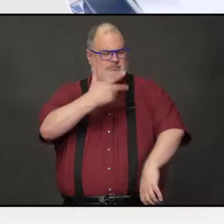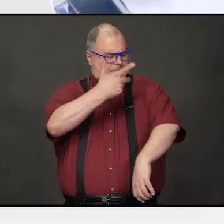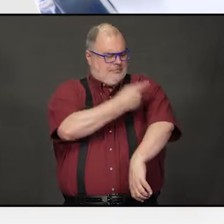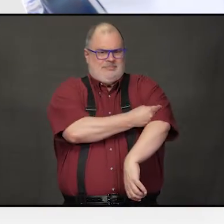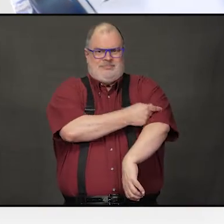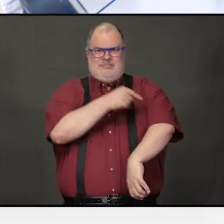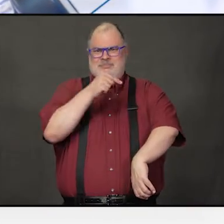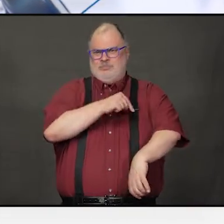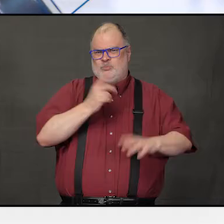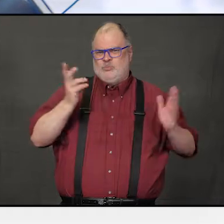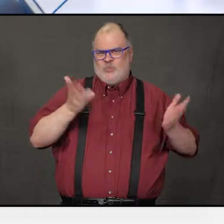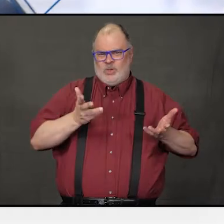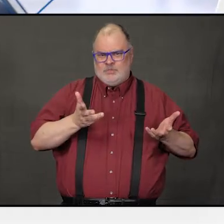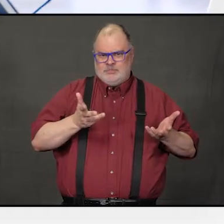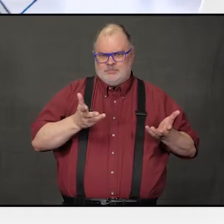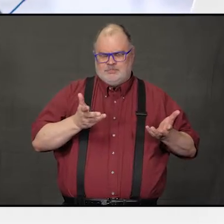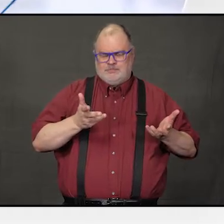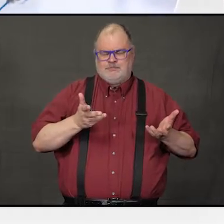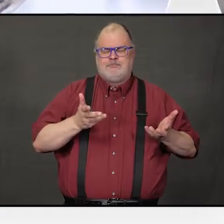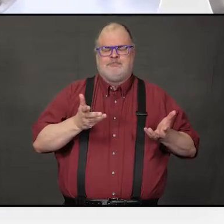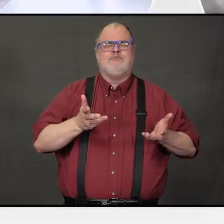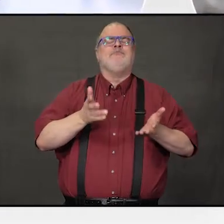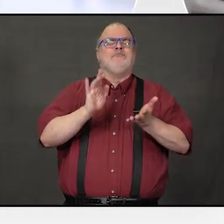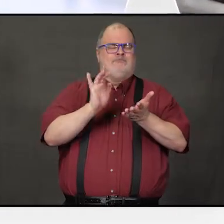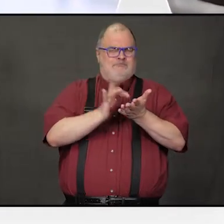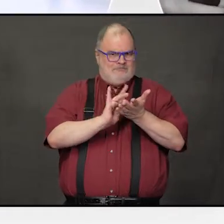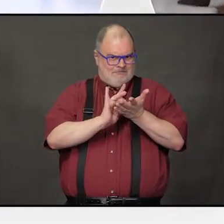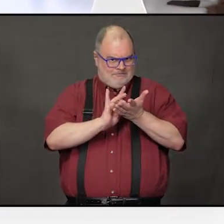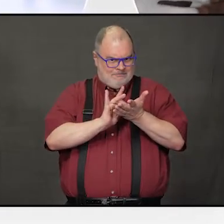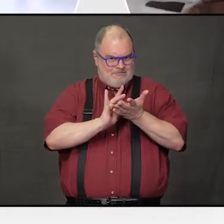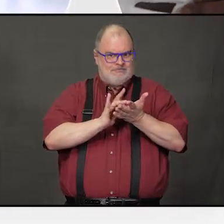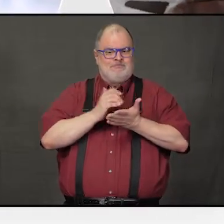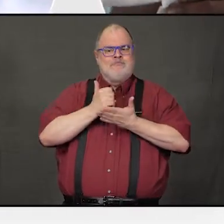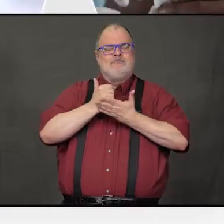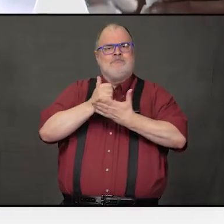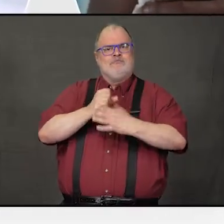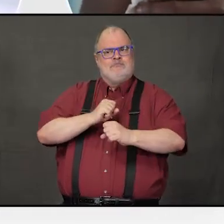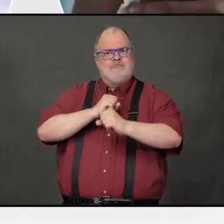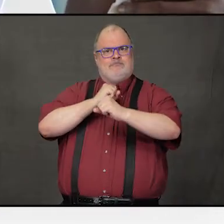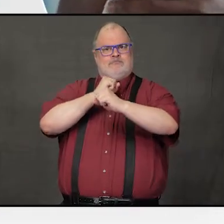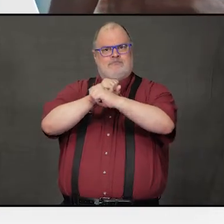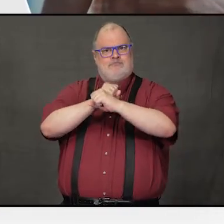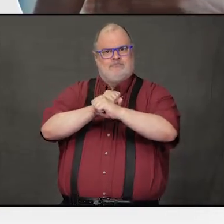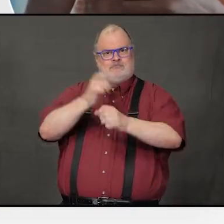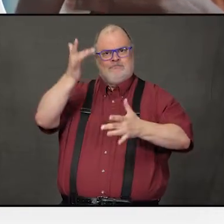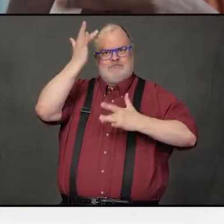So, what are vaccines and how do they work? Vaccines are a treatment to prevent diseases.